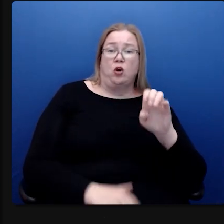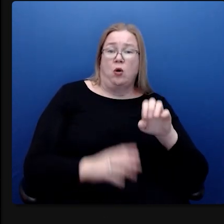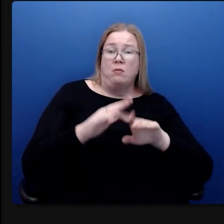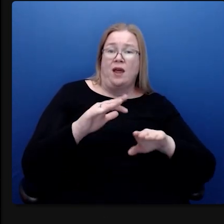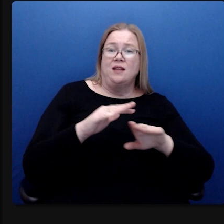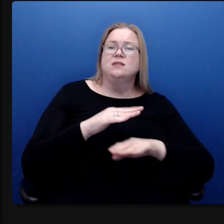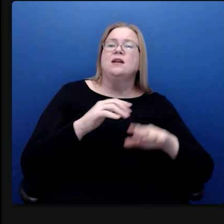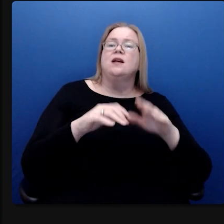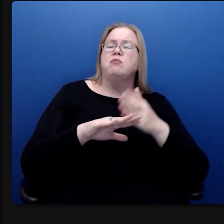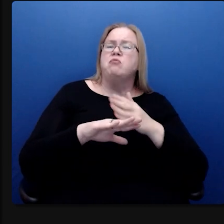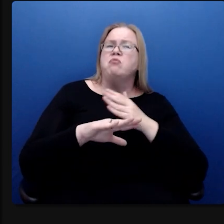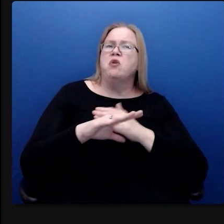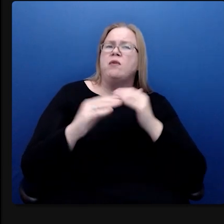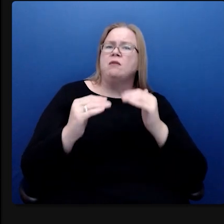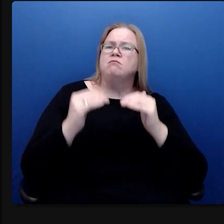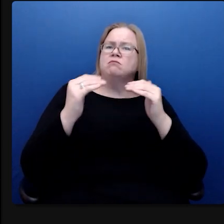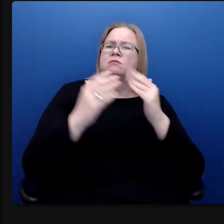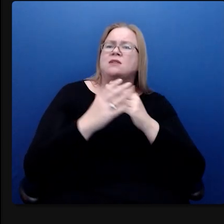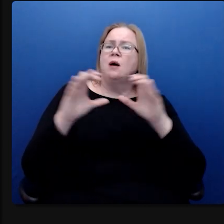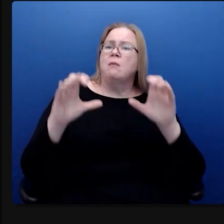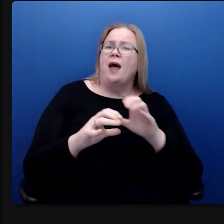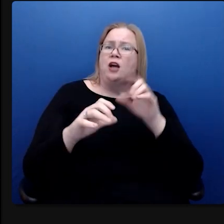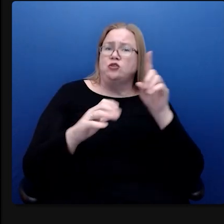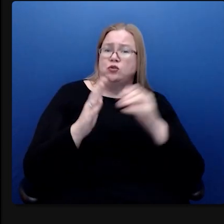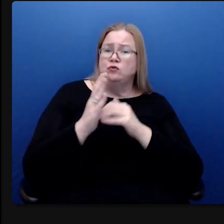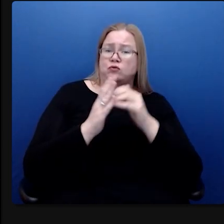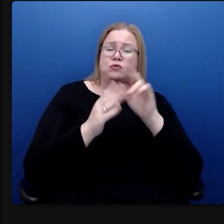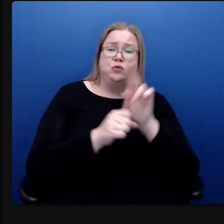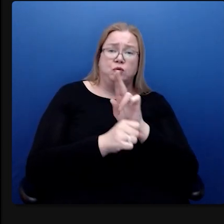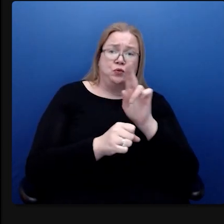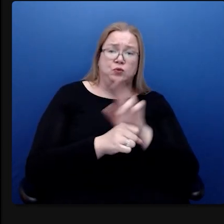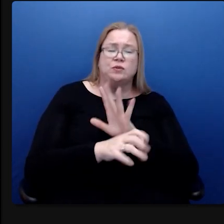we benchmarked improvements to some actions that you frequently use.